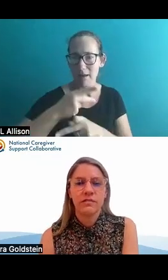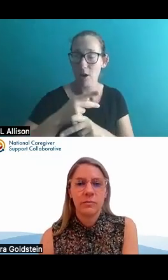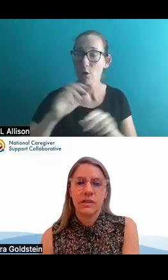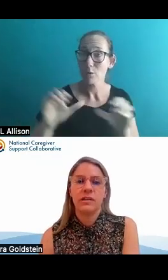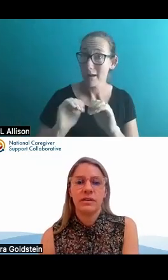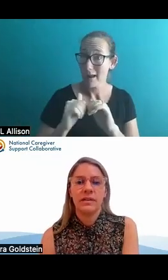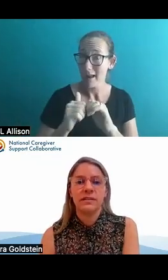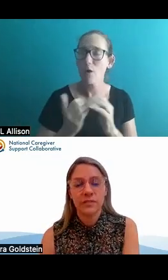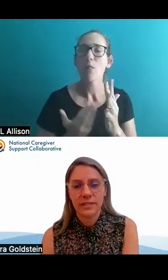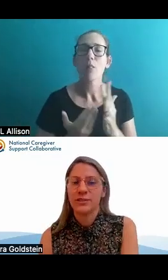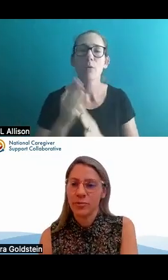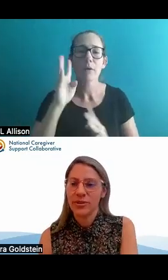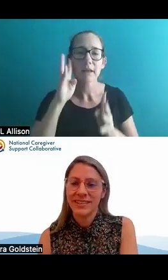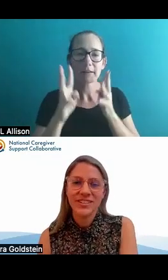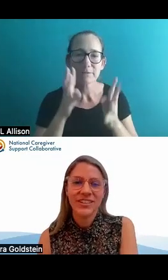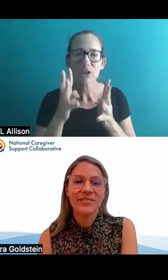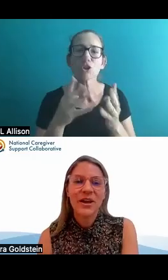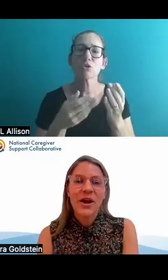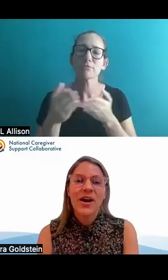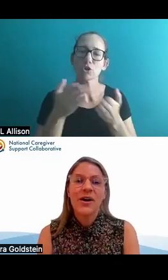Family Caregiving Services and Supports initiative,